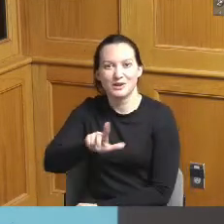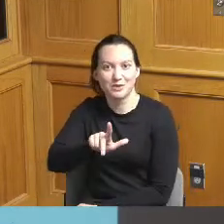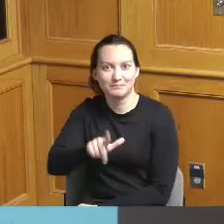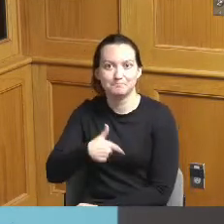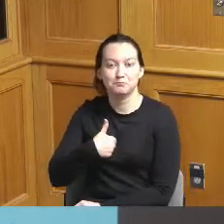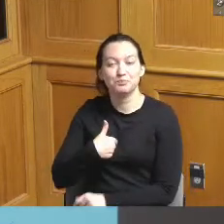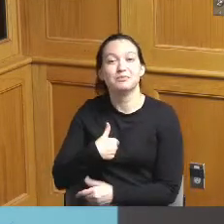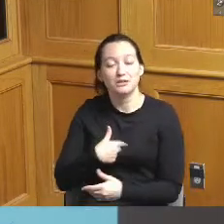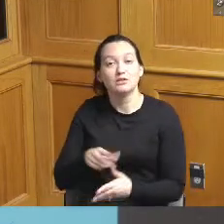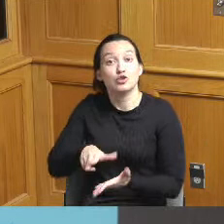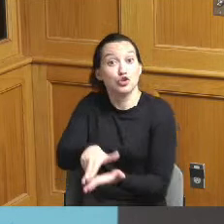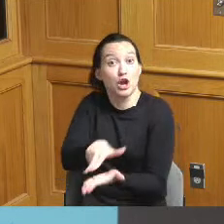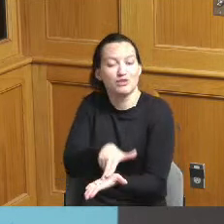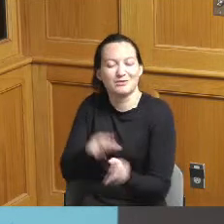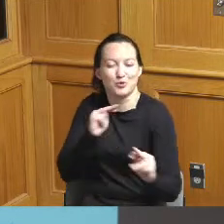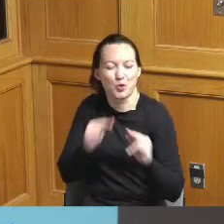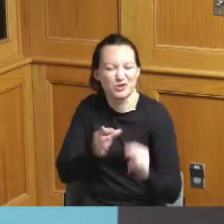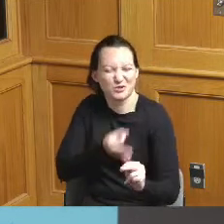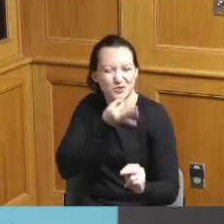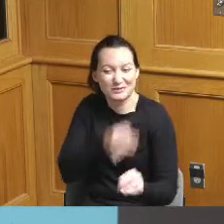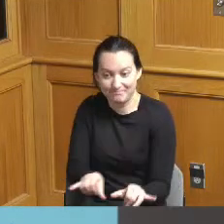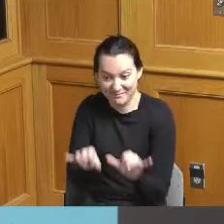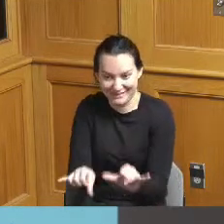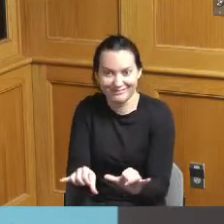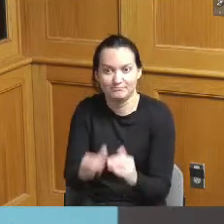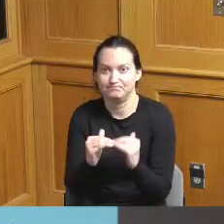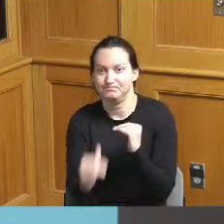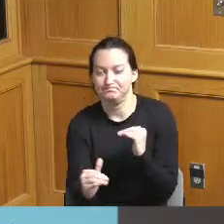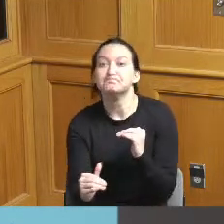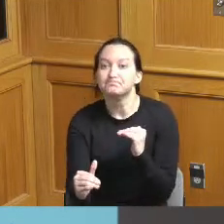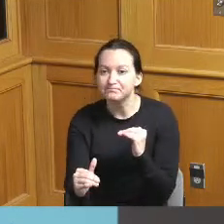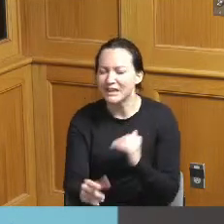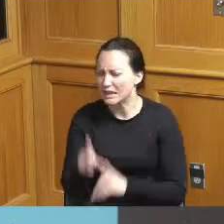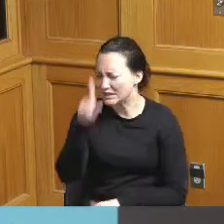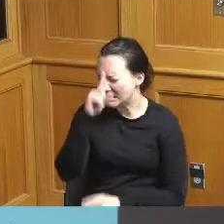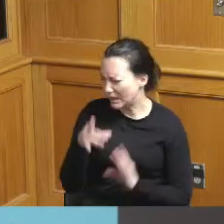entering into contract negotiations to remain in that capacity I think I mentioned to you earlier